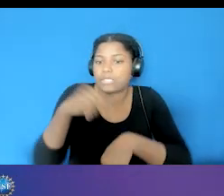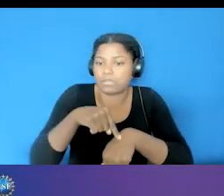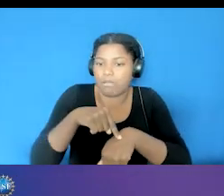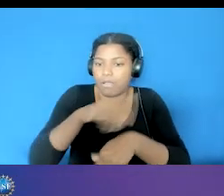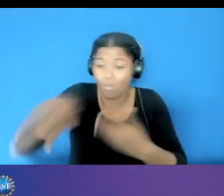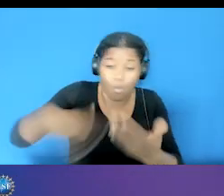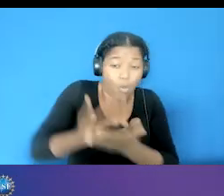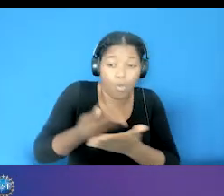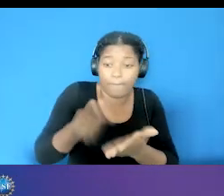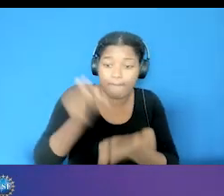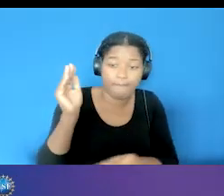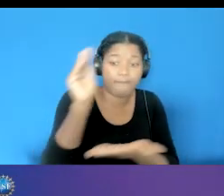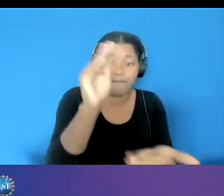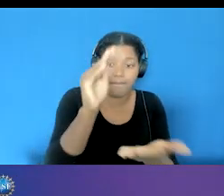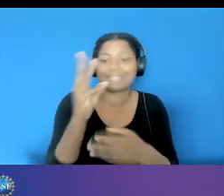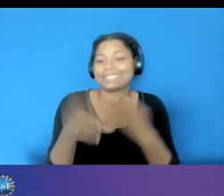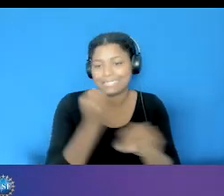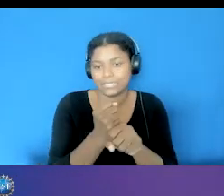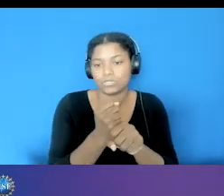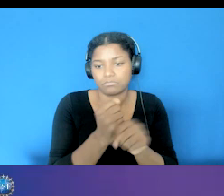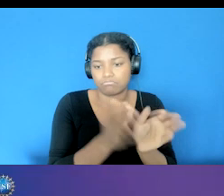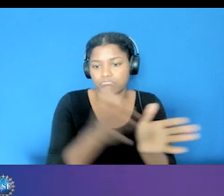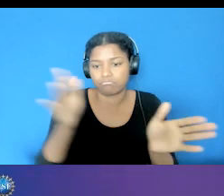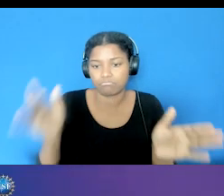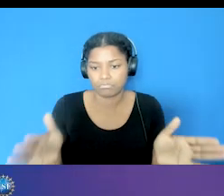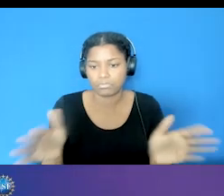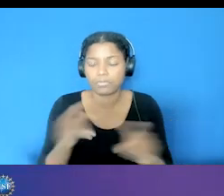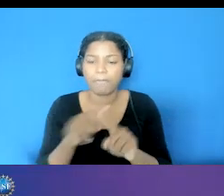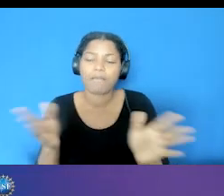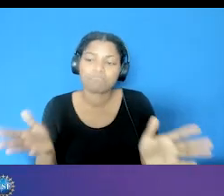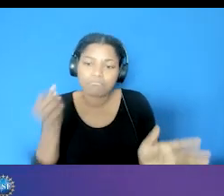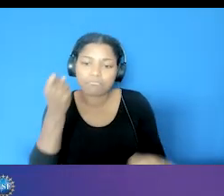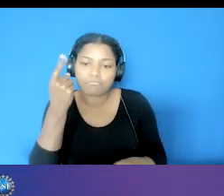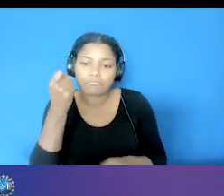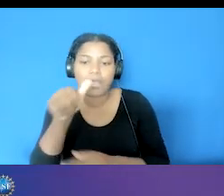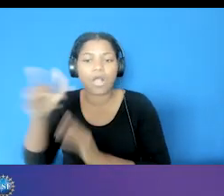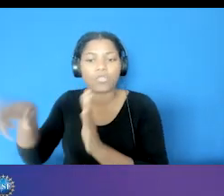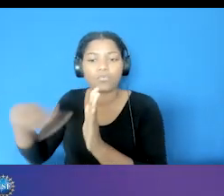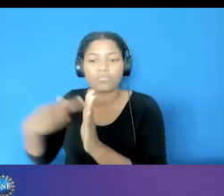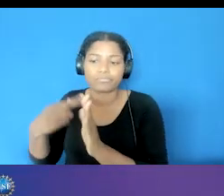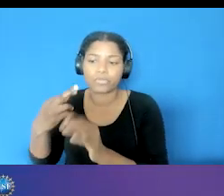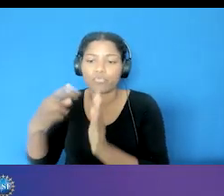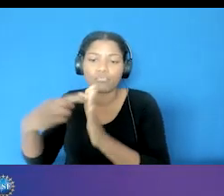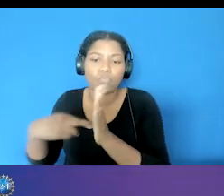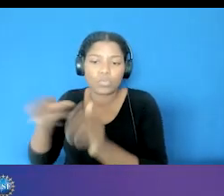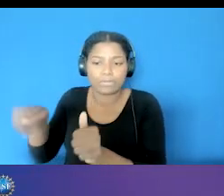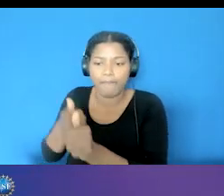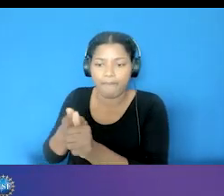And I say generally six years, but there are some other rules behind that. But you all don't have to worry about it